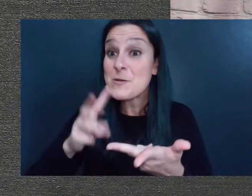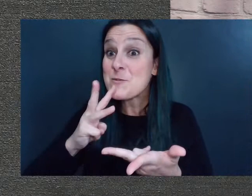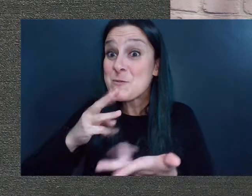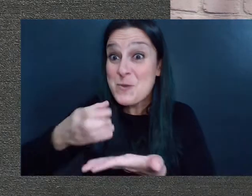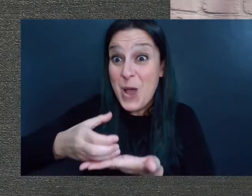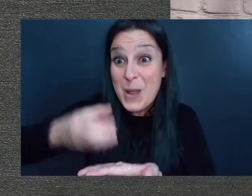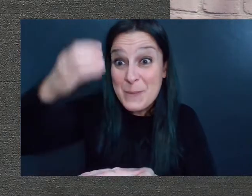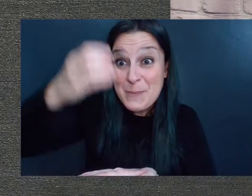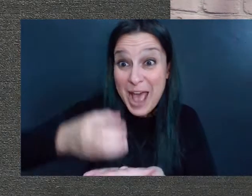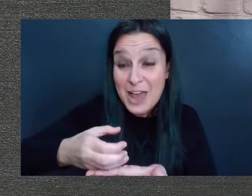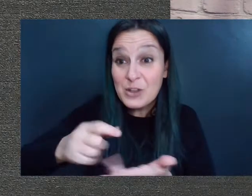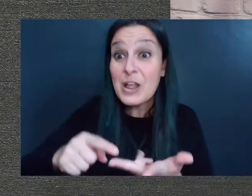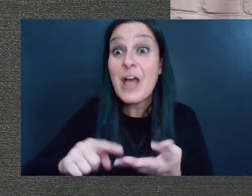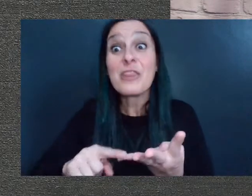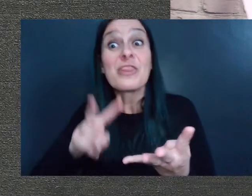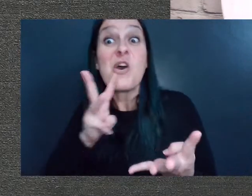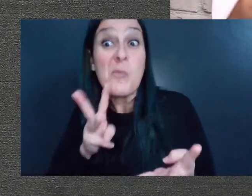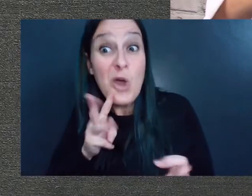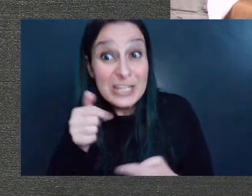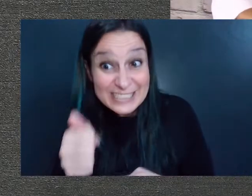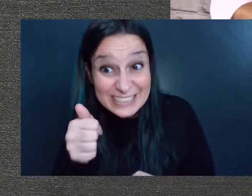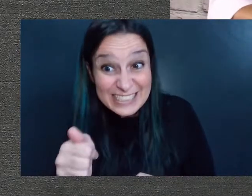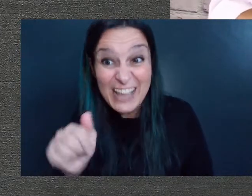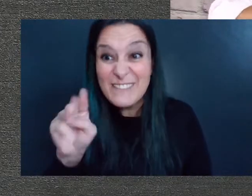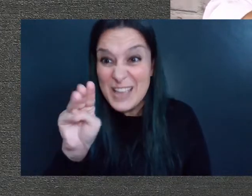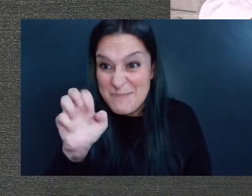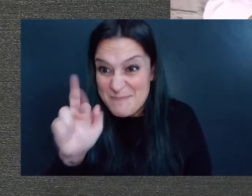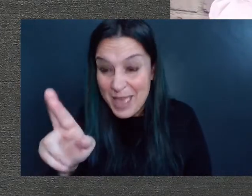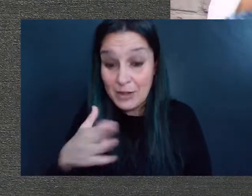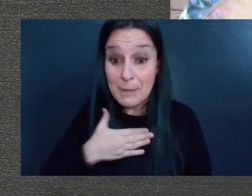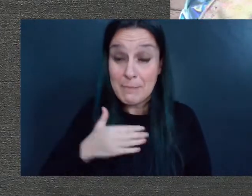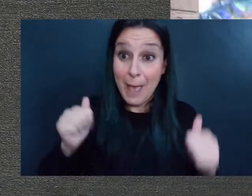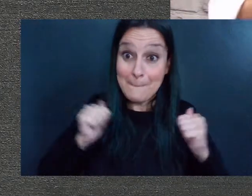The water and my water bottle is matter. My book bag is matter.